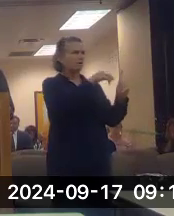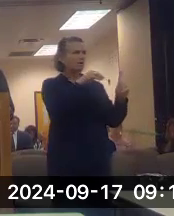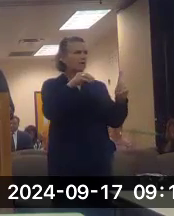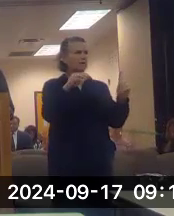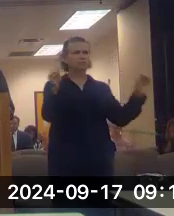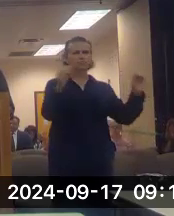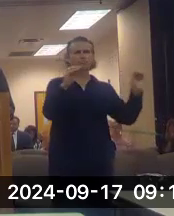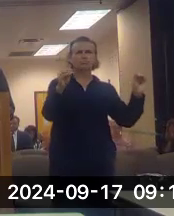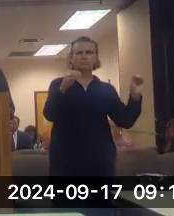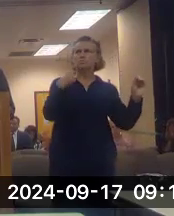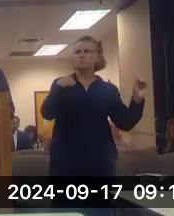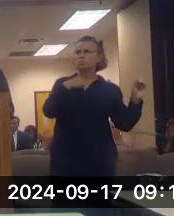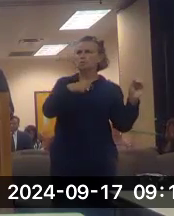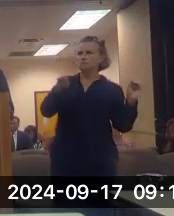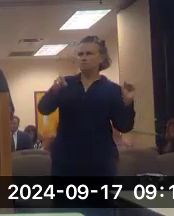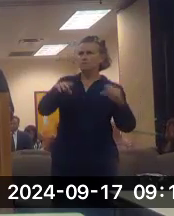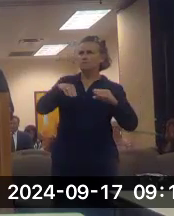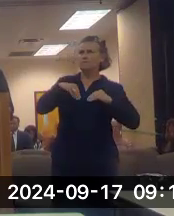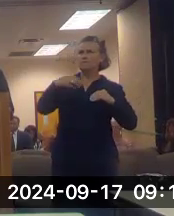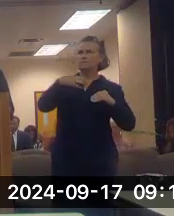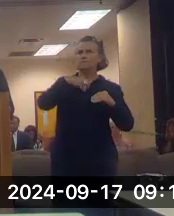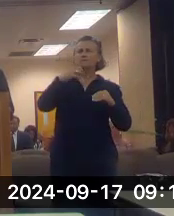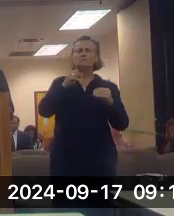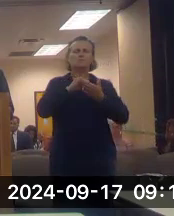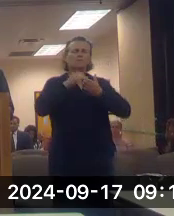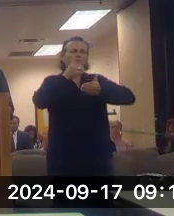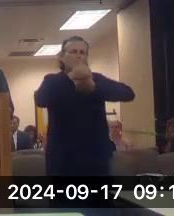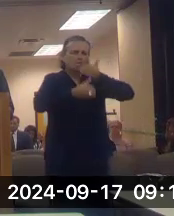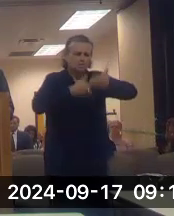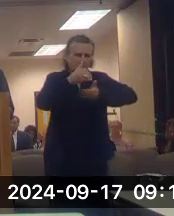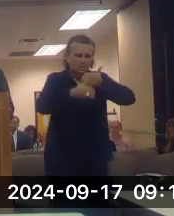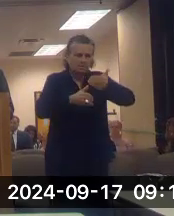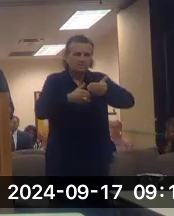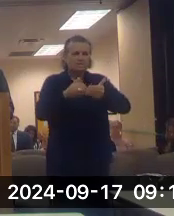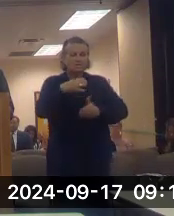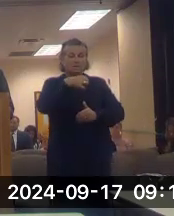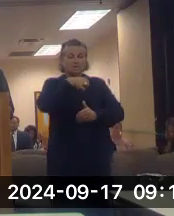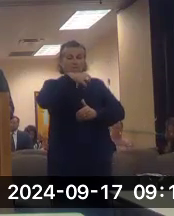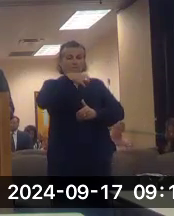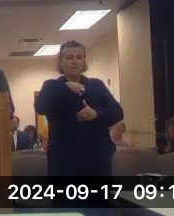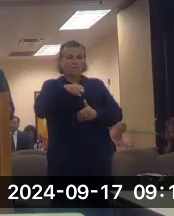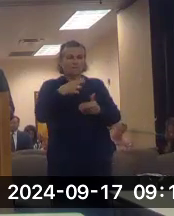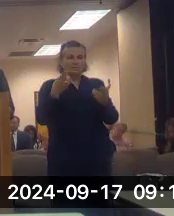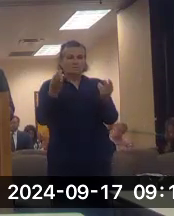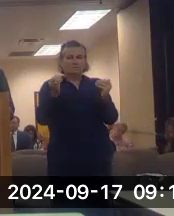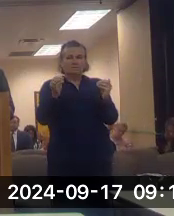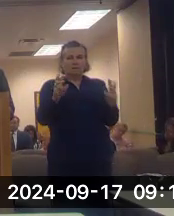Reginald Parson: I think that the process related to complaints should be spelled out so the public knows what's expected of that